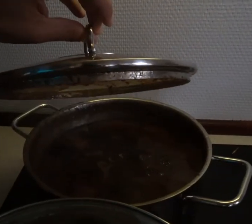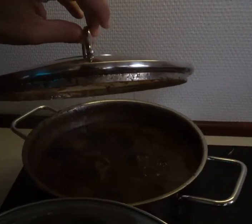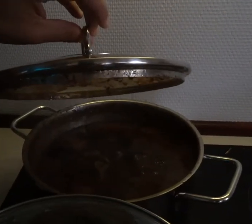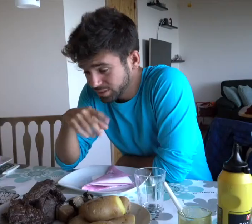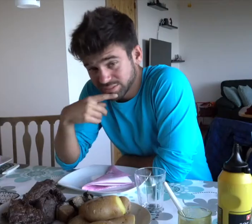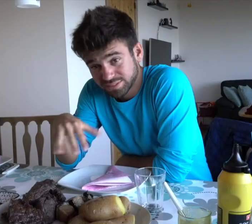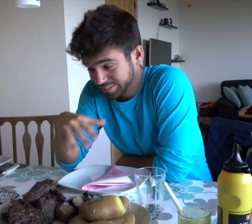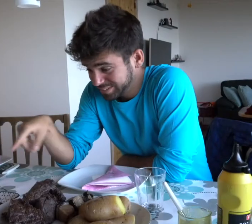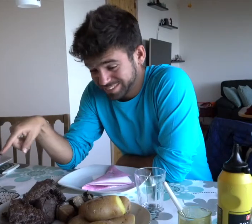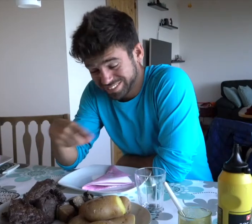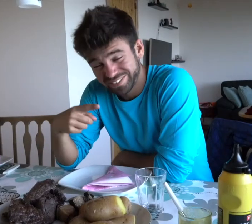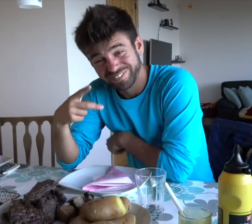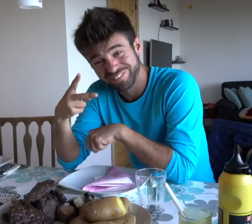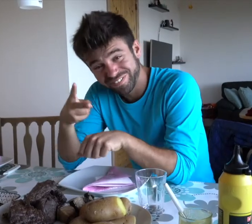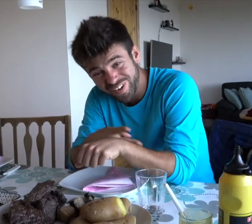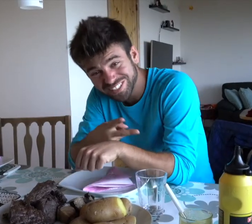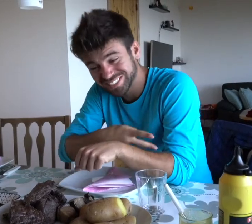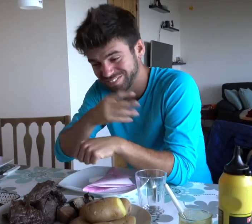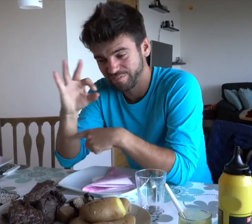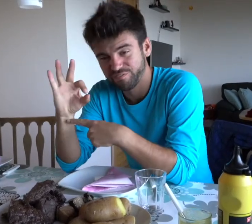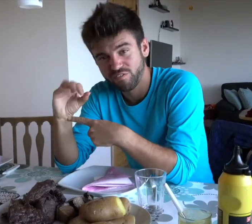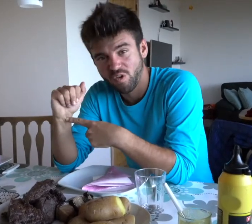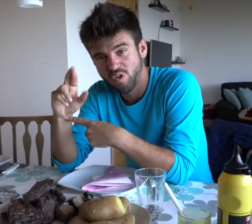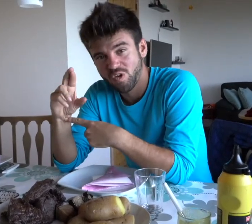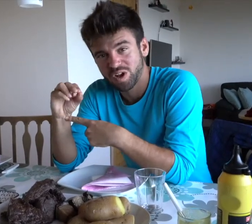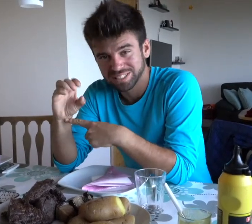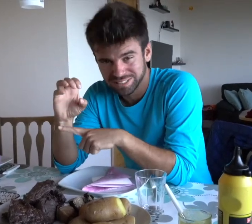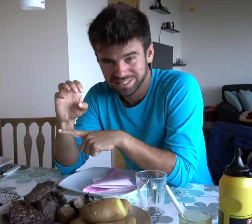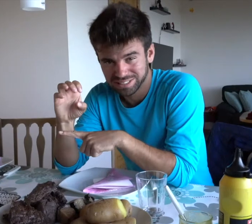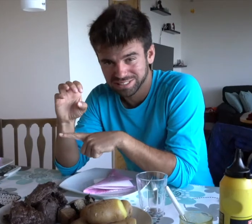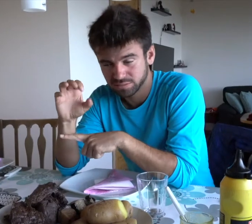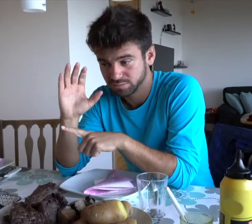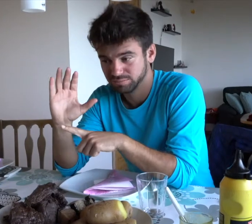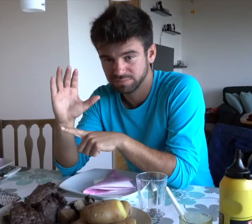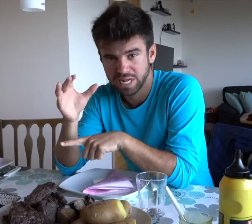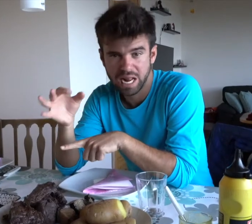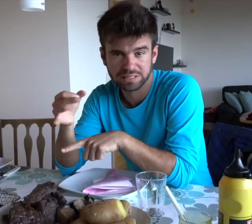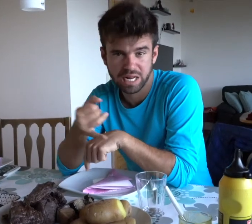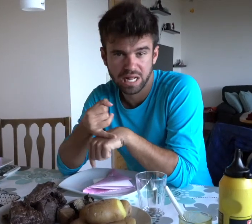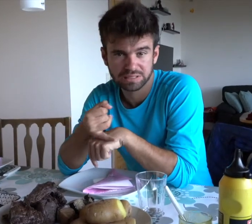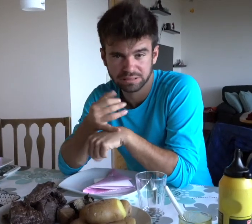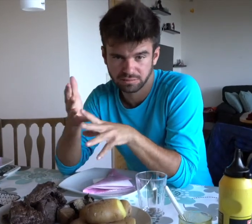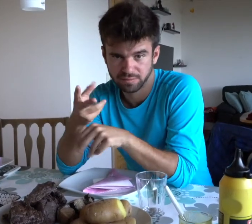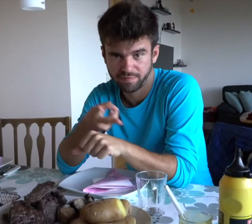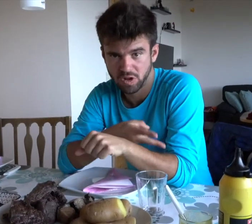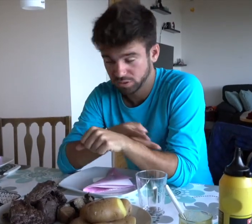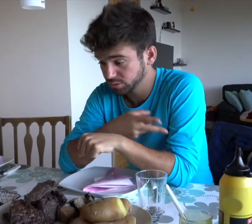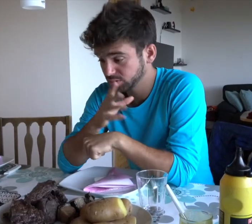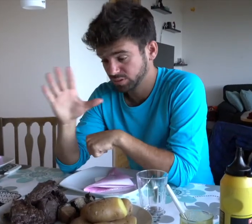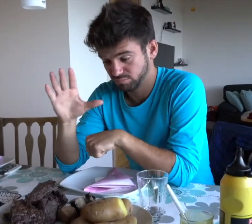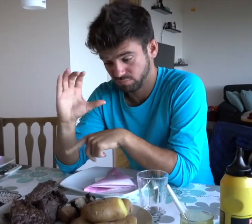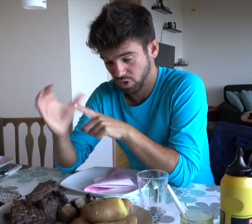Wow, the food in front of me is food people eat in the Faroe Islands.